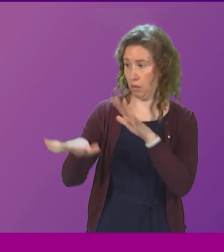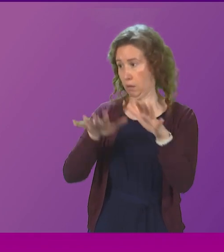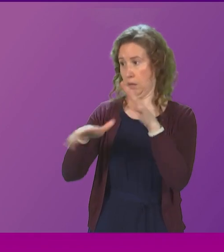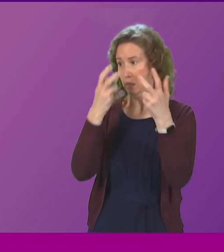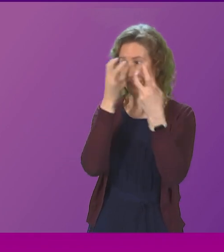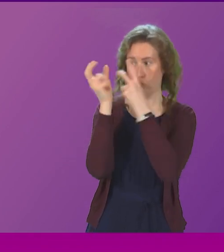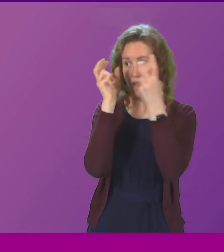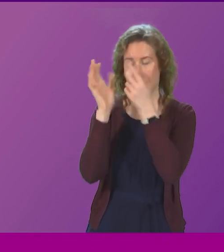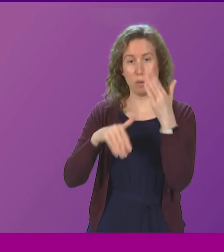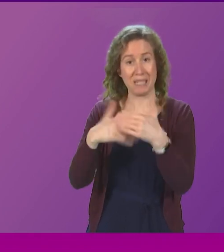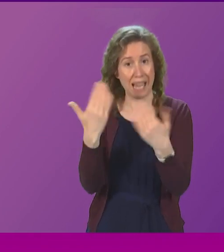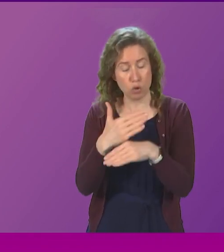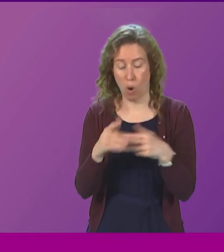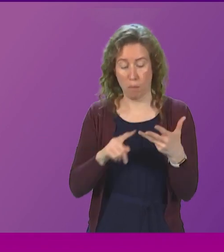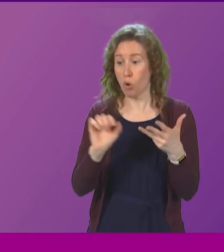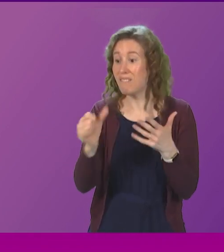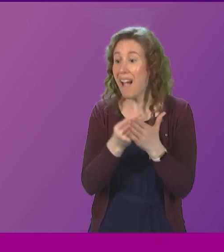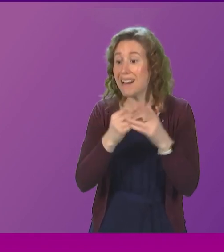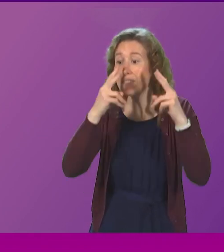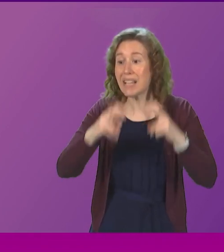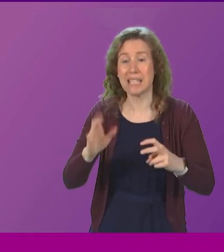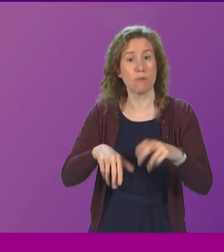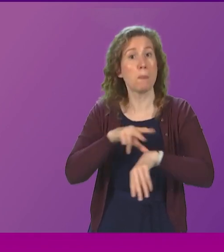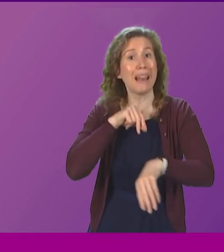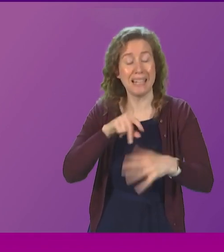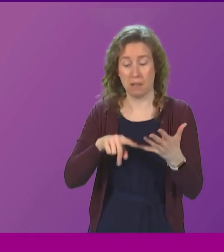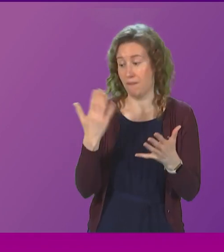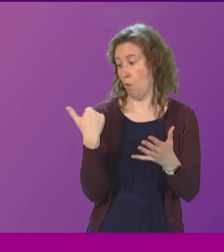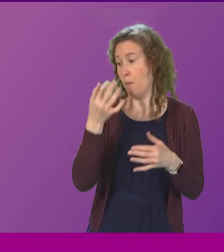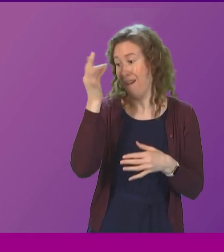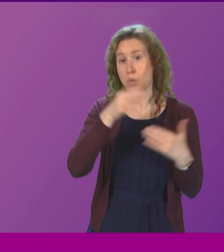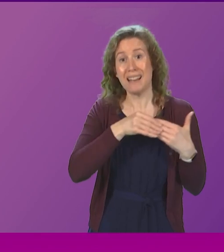Its finances are under police investigation, a former council leader is under police investigation,